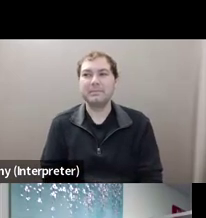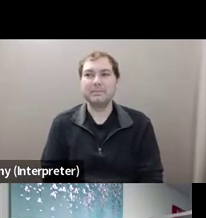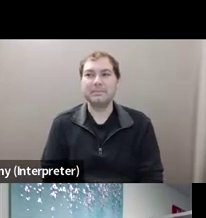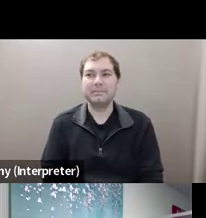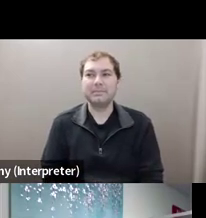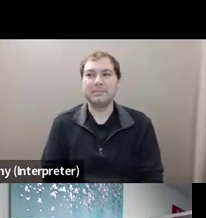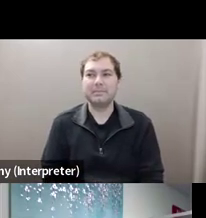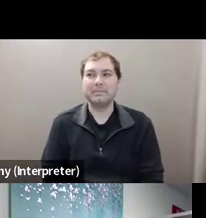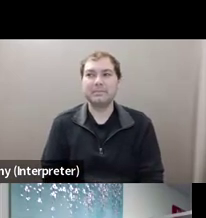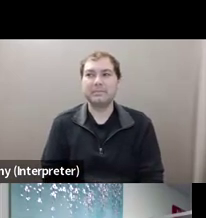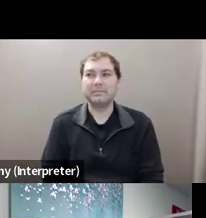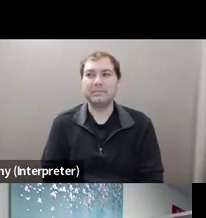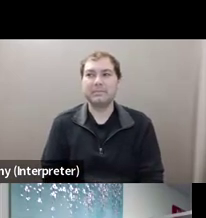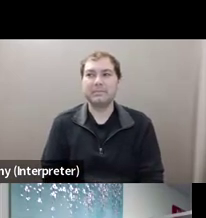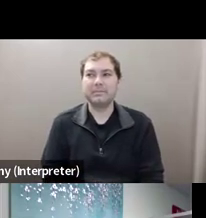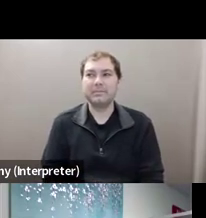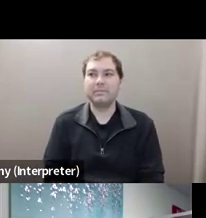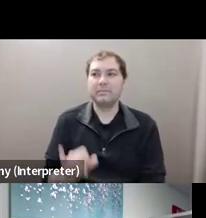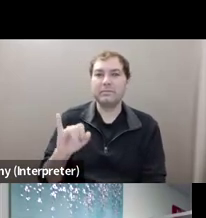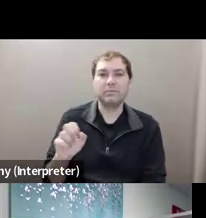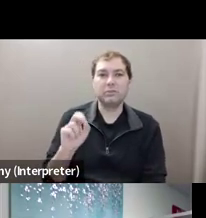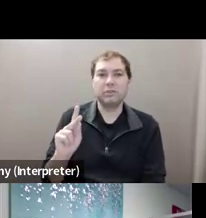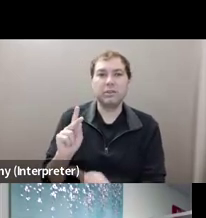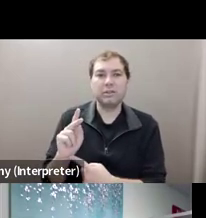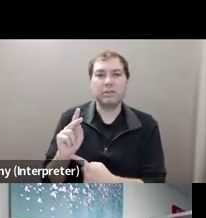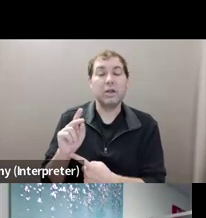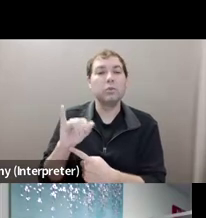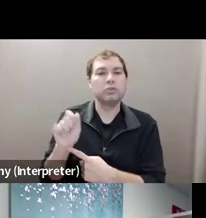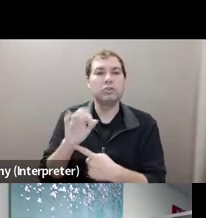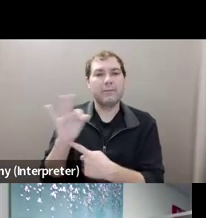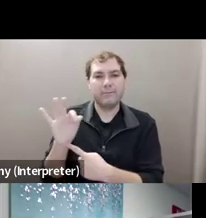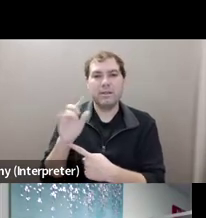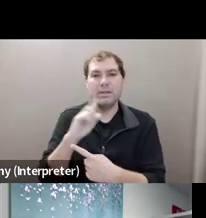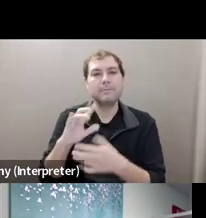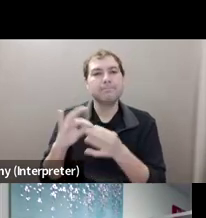Elaine Davis: Oh! Adam w/APRIL: Jeff. Williams in the chat, says, also consulting and expert, it's okay. If